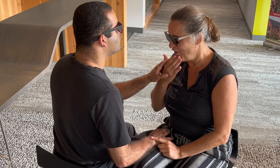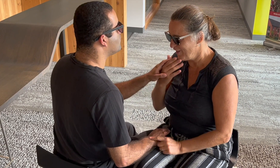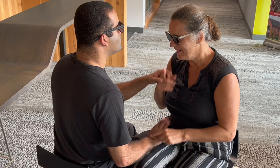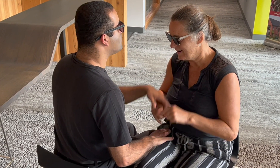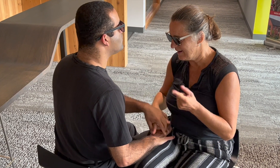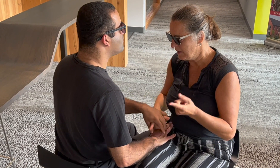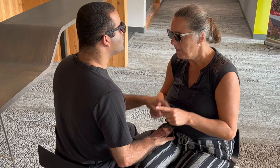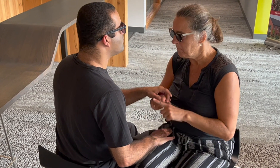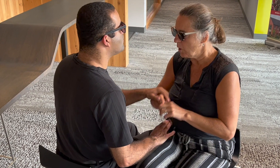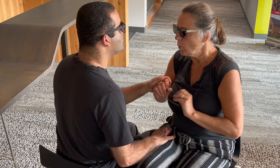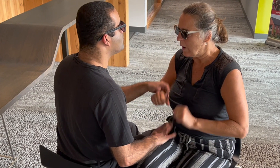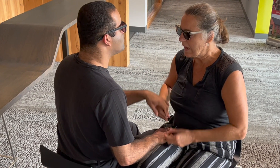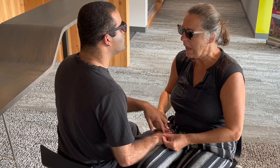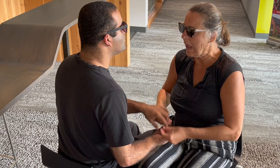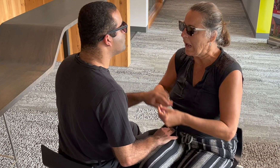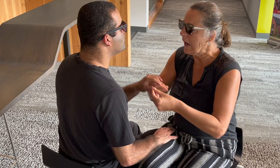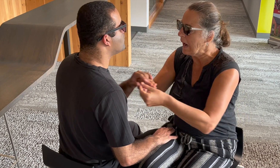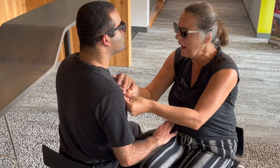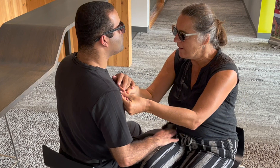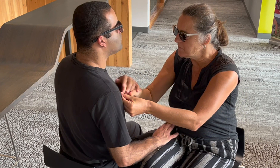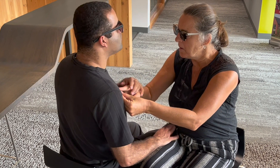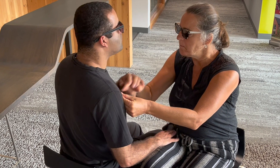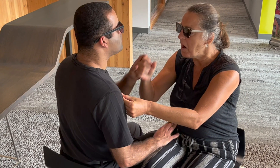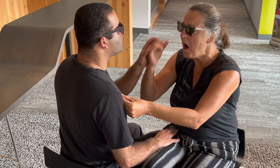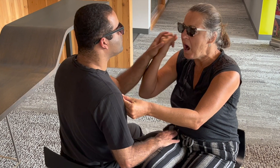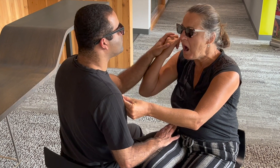but it does not enhance the idea of how something feels.